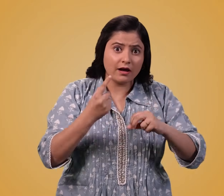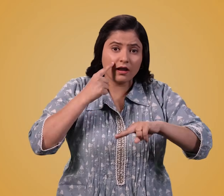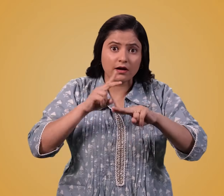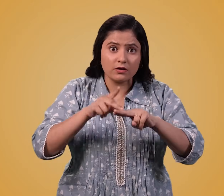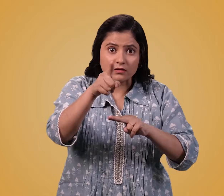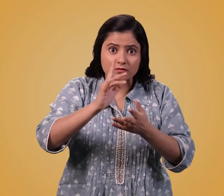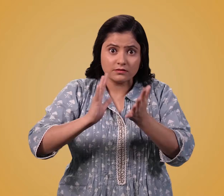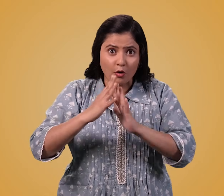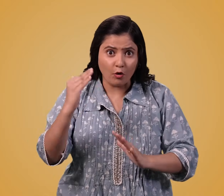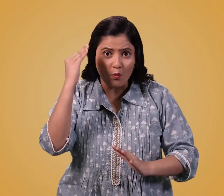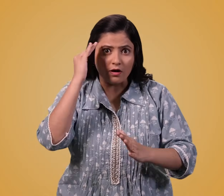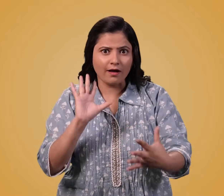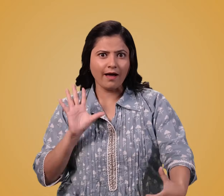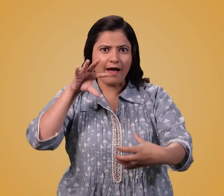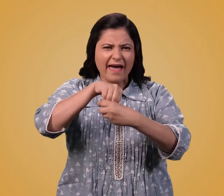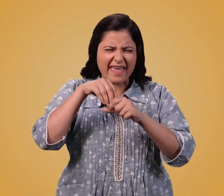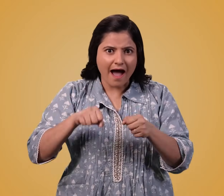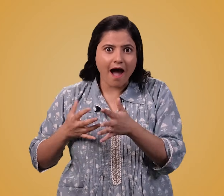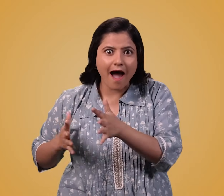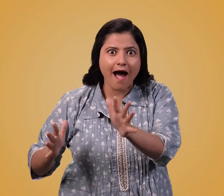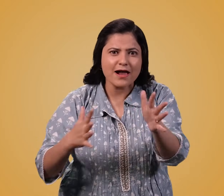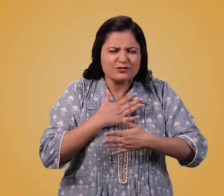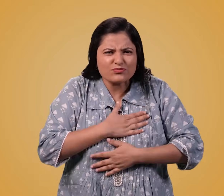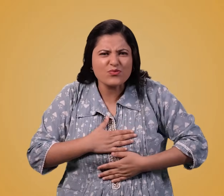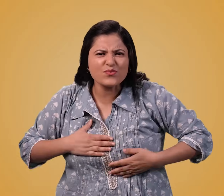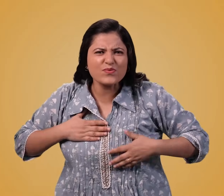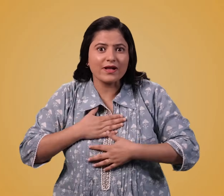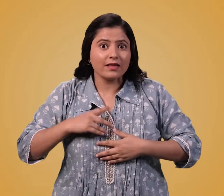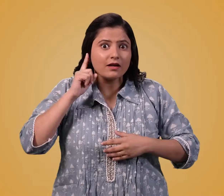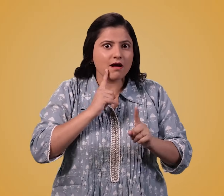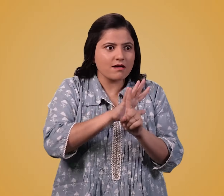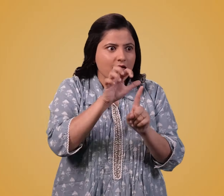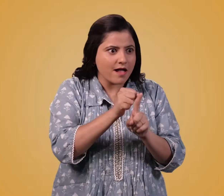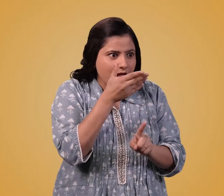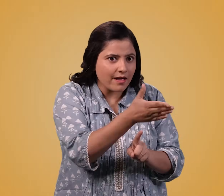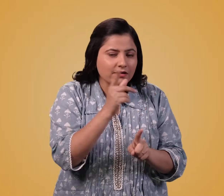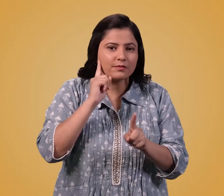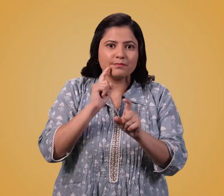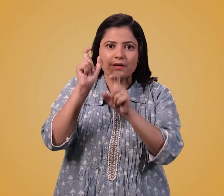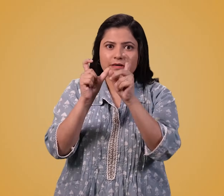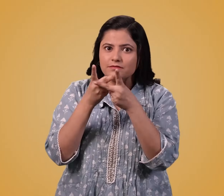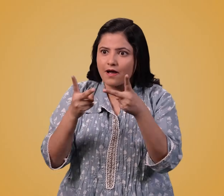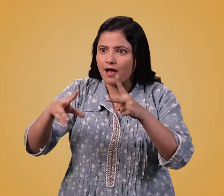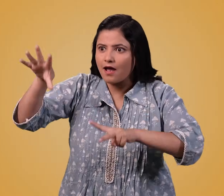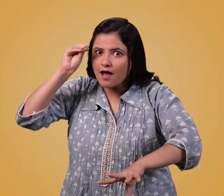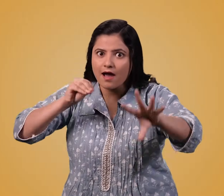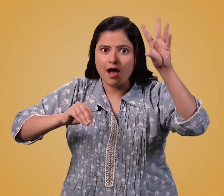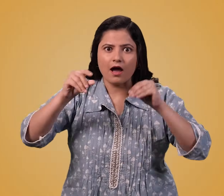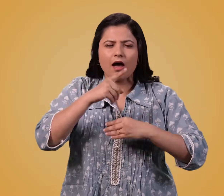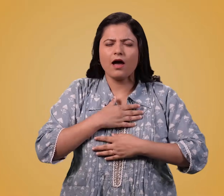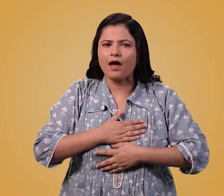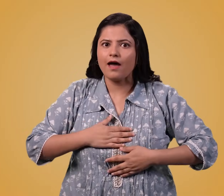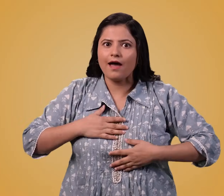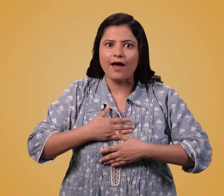If you learn Sign Language, you can Sign with everyone, enjoy, learn about Deaf culture, Deaf people, etc.